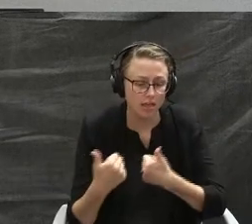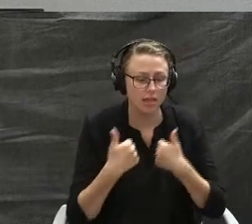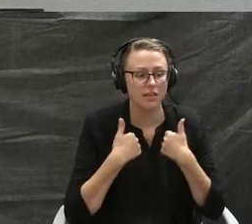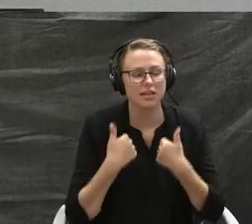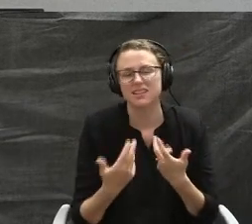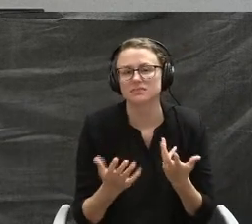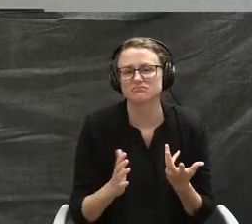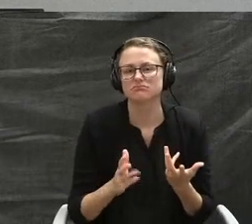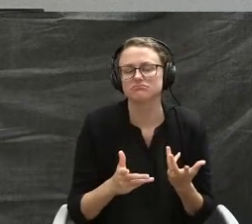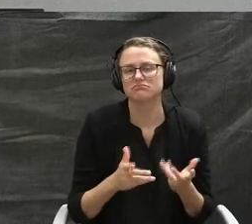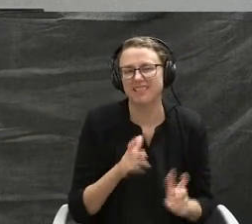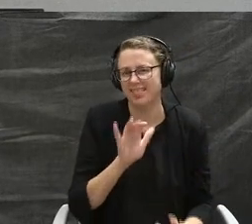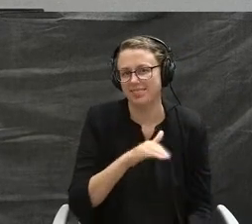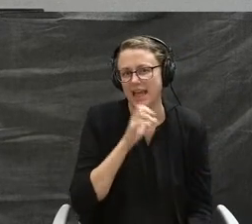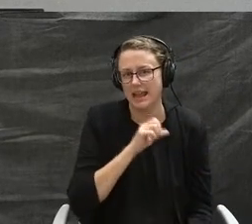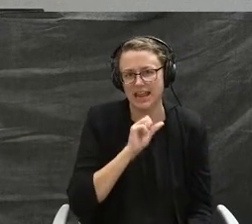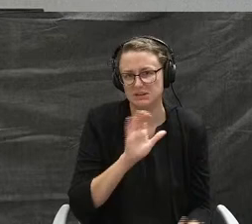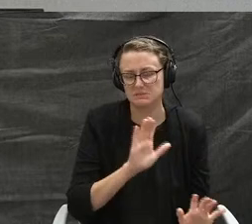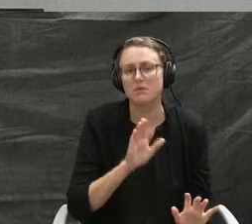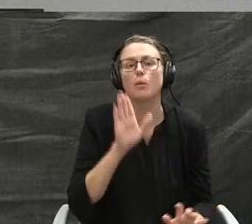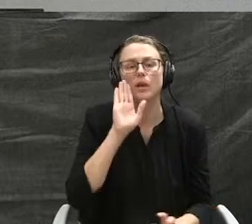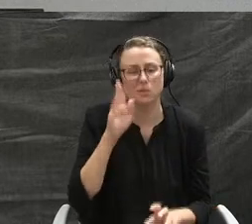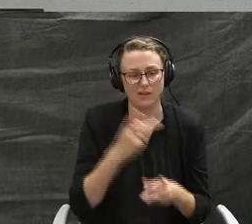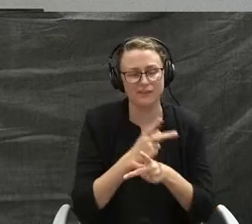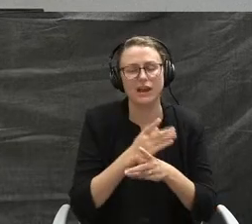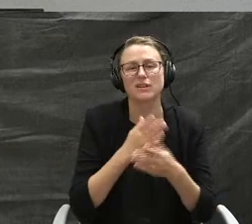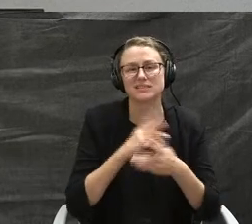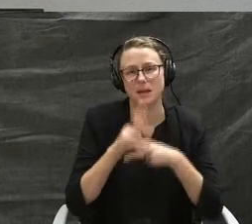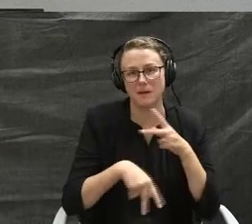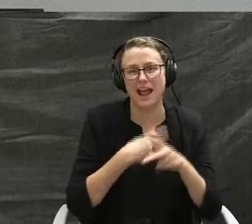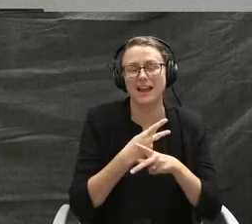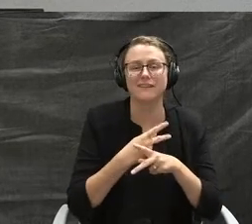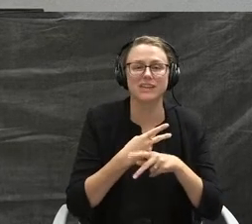we'll, we'll get some kind of a storage place for students to